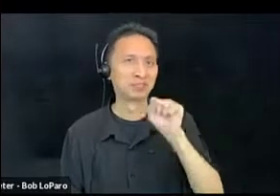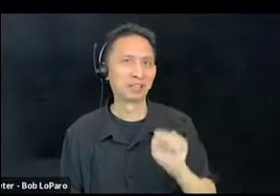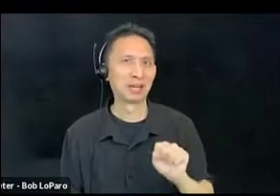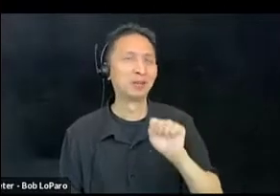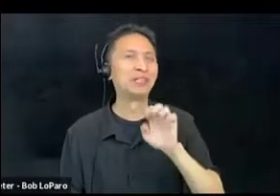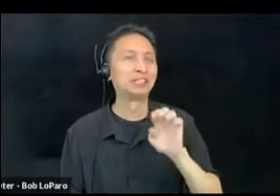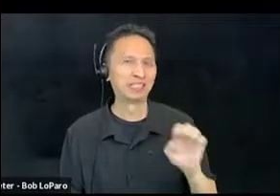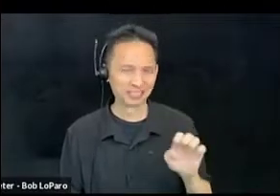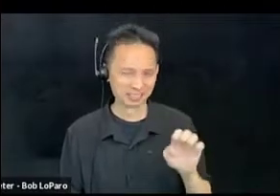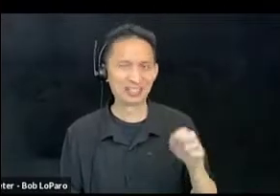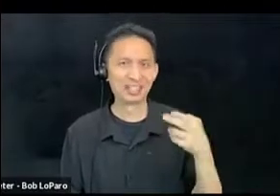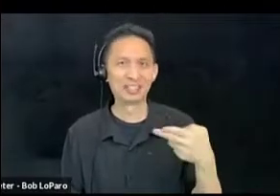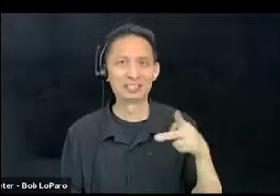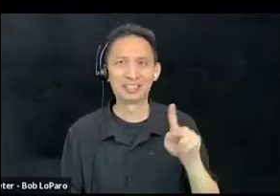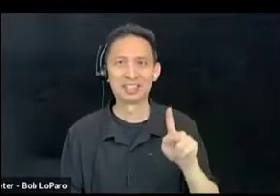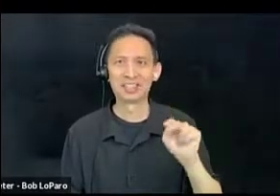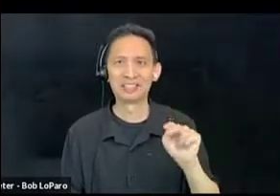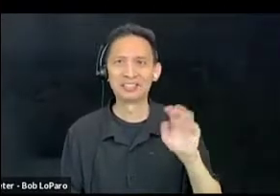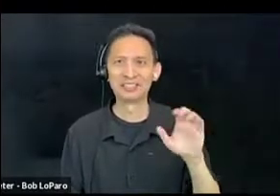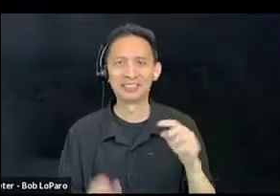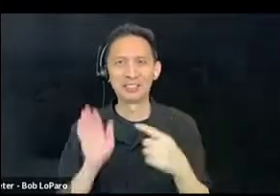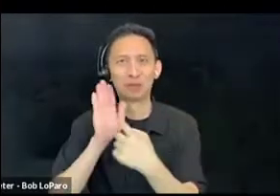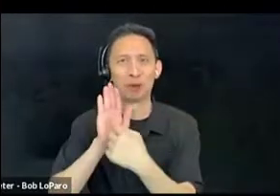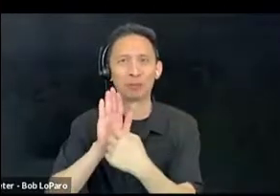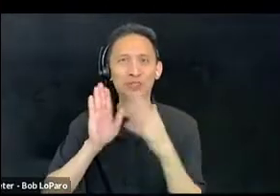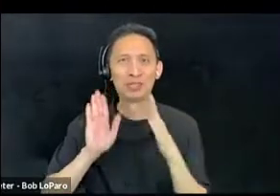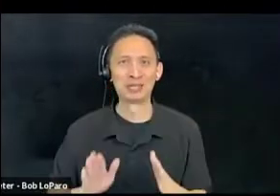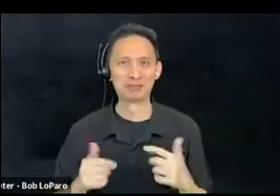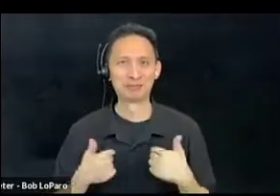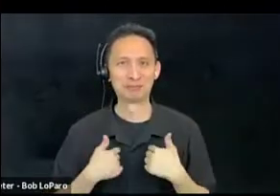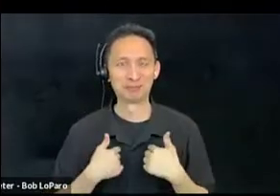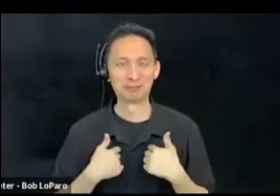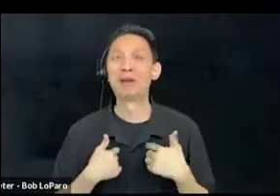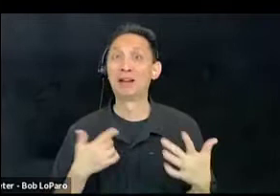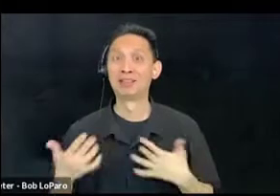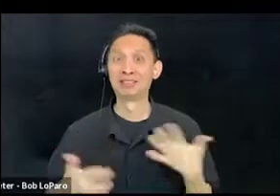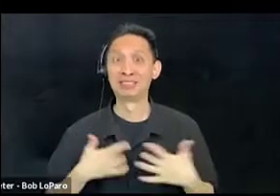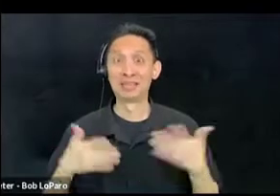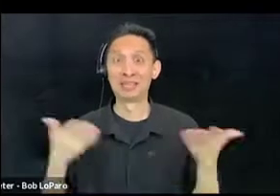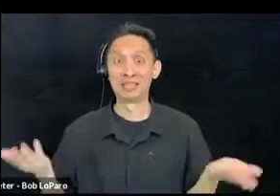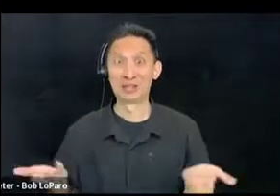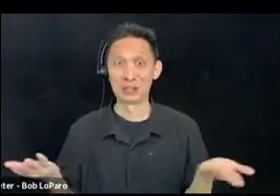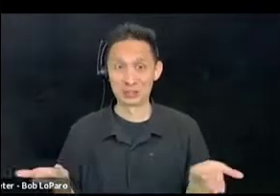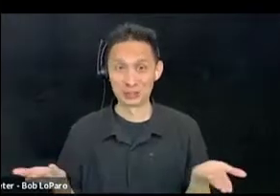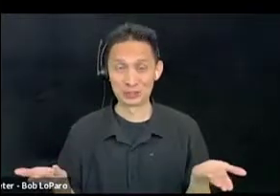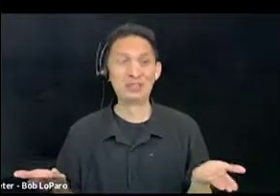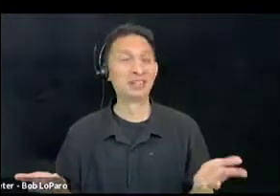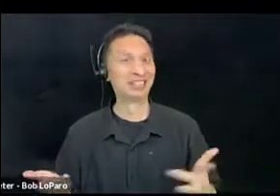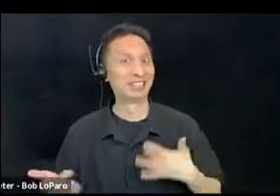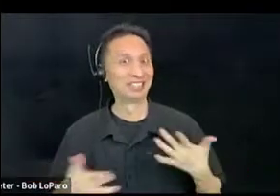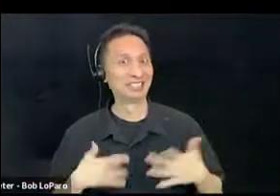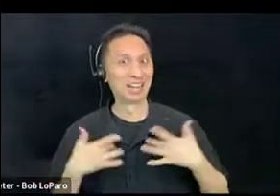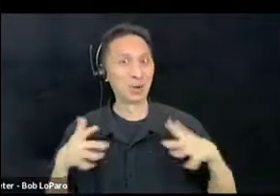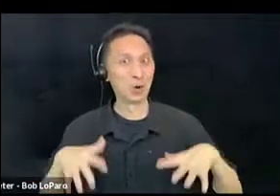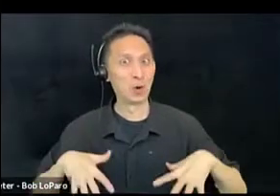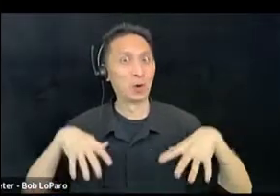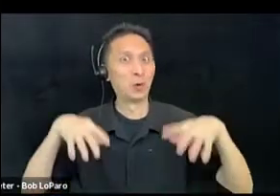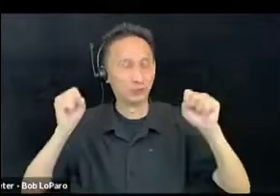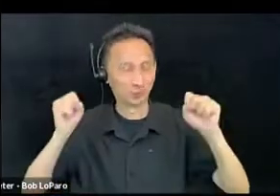I am super excited to be here, continuing to host with my awesome deaf blind projects,